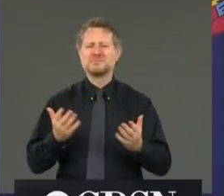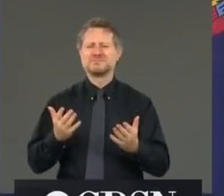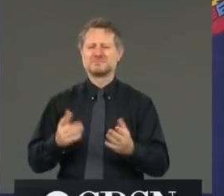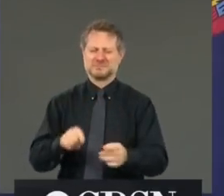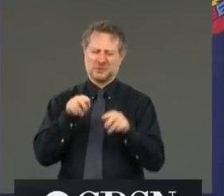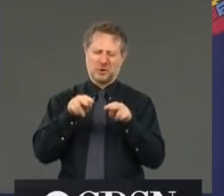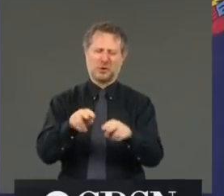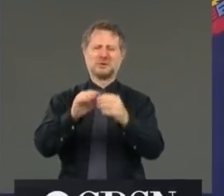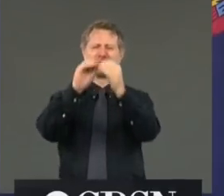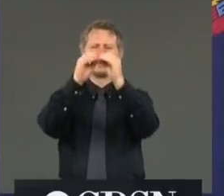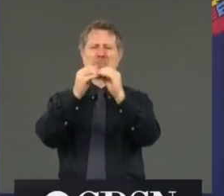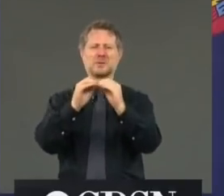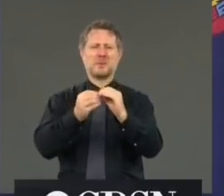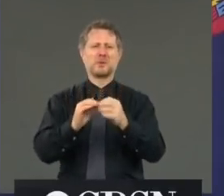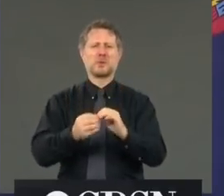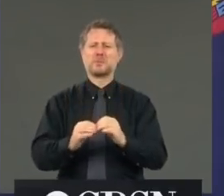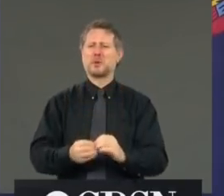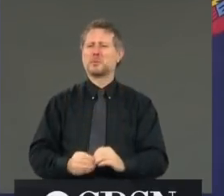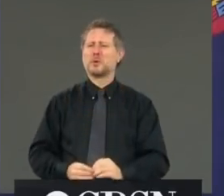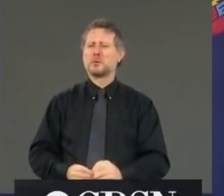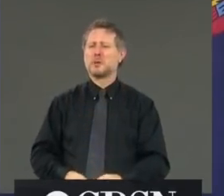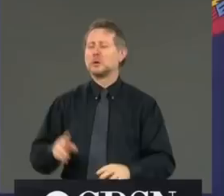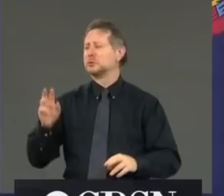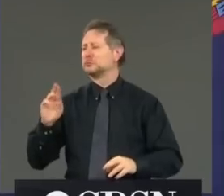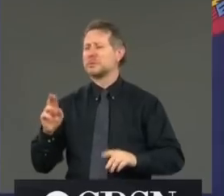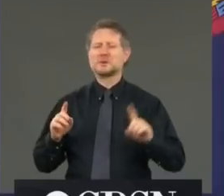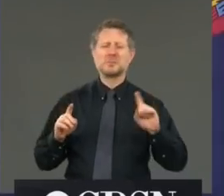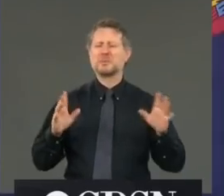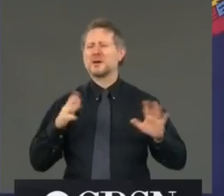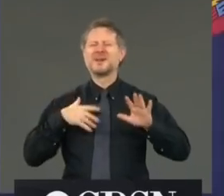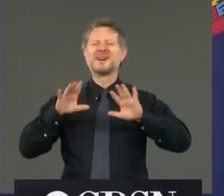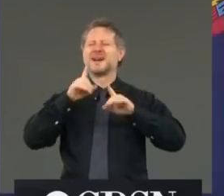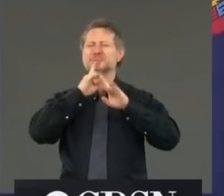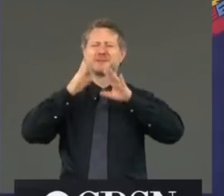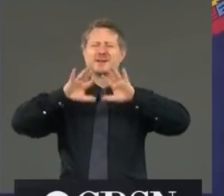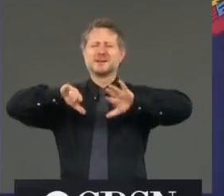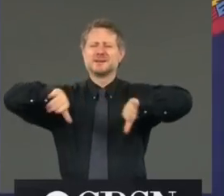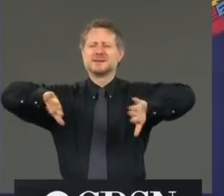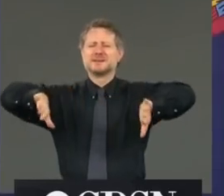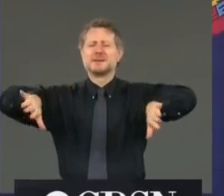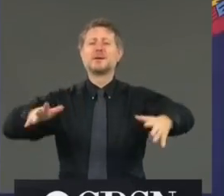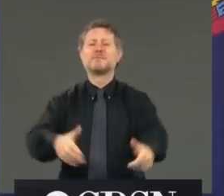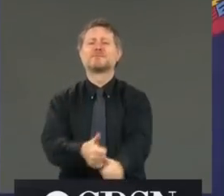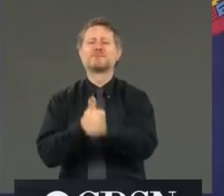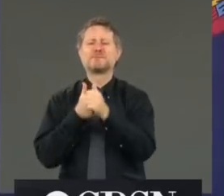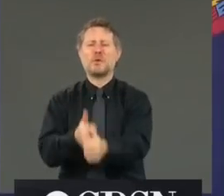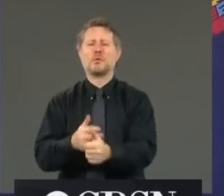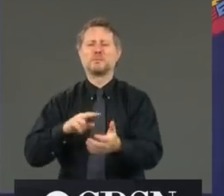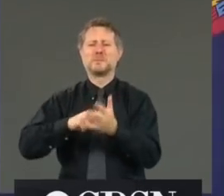OPEN SUFFOLK, HE CAN'T CLOSE SUFFOLK SCHOOLS OR OPEN THEM. WE SAID DELIBERATELY AT THE